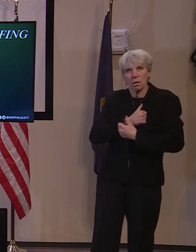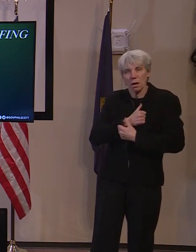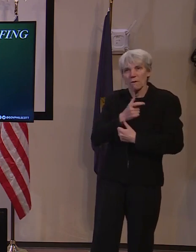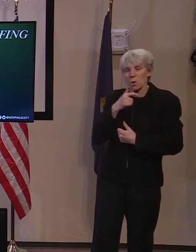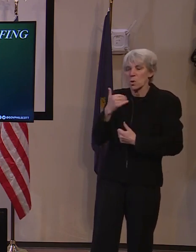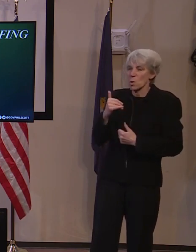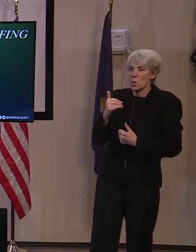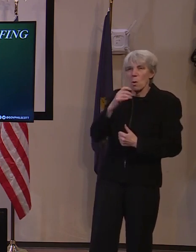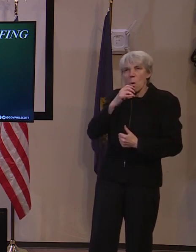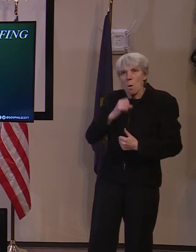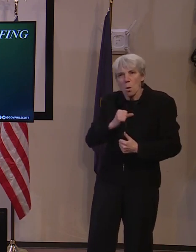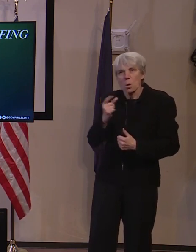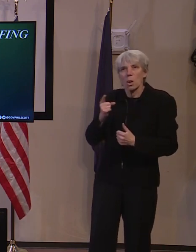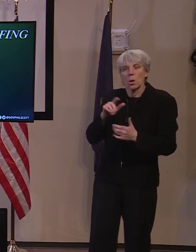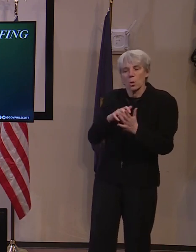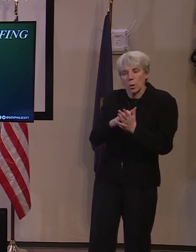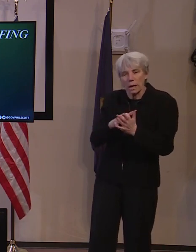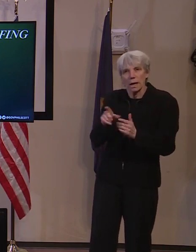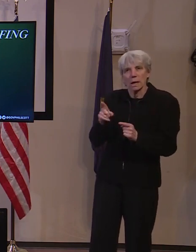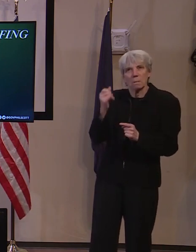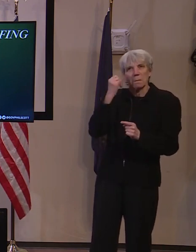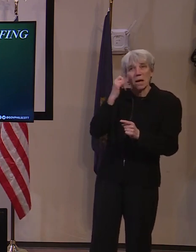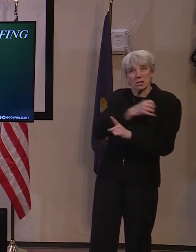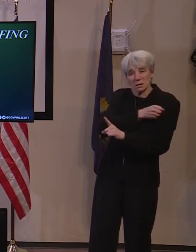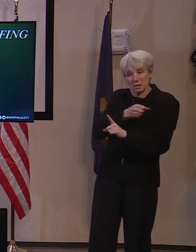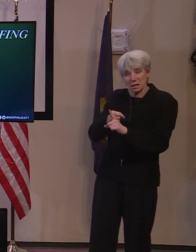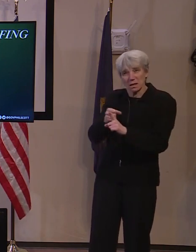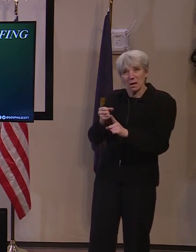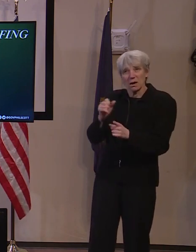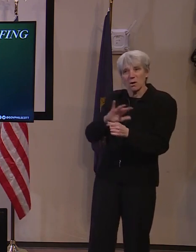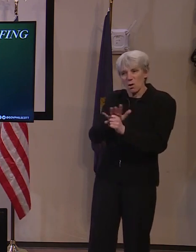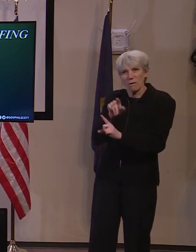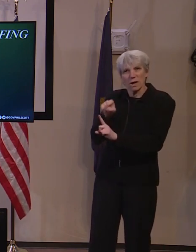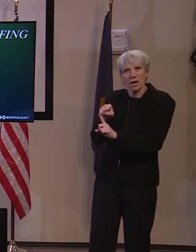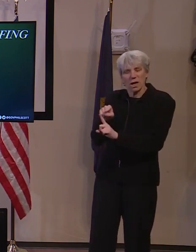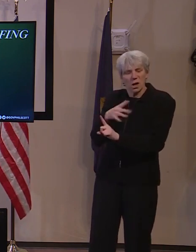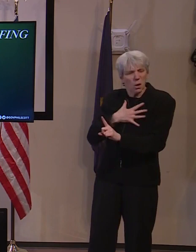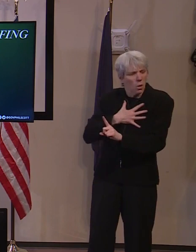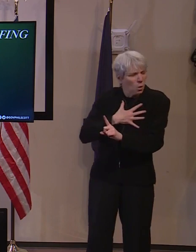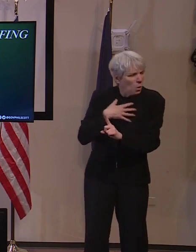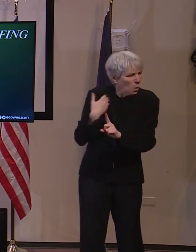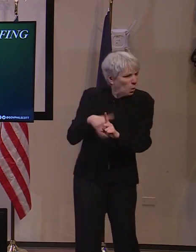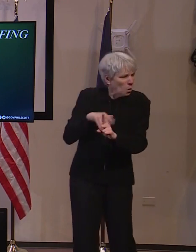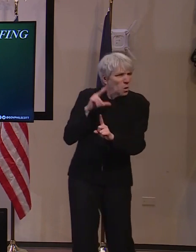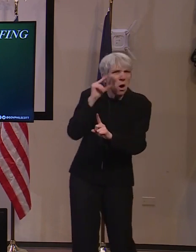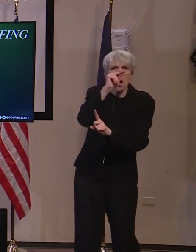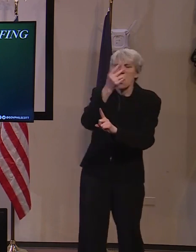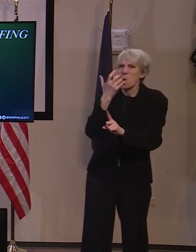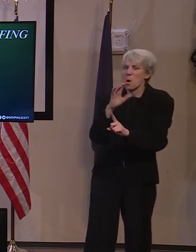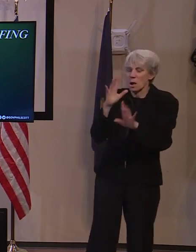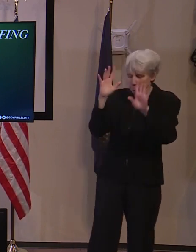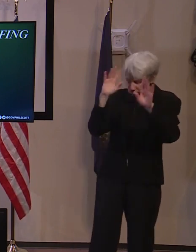19. If we all work to protect that person, we protect our families, our